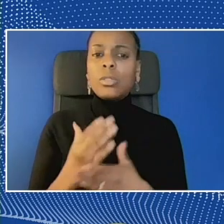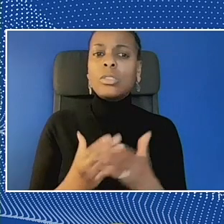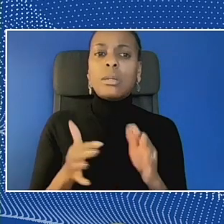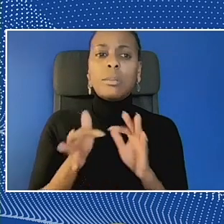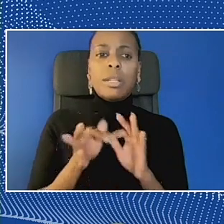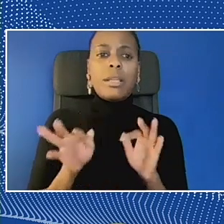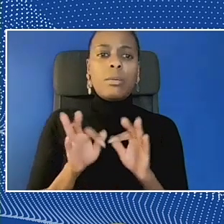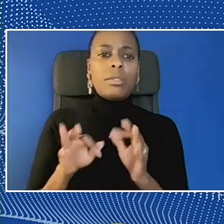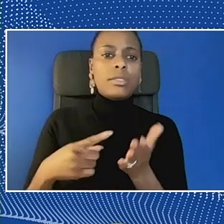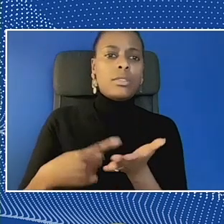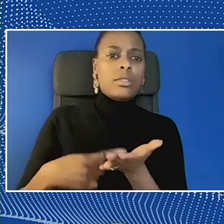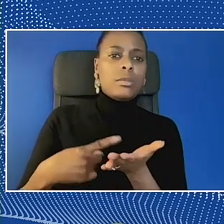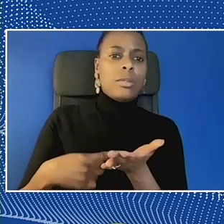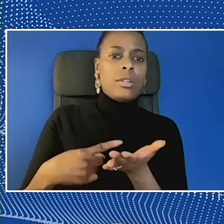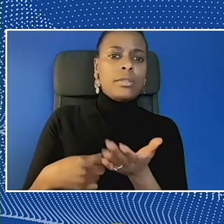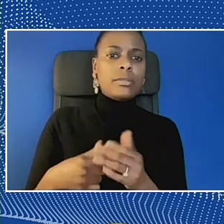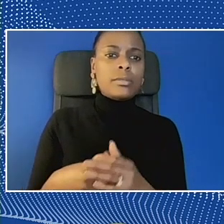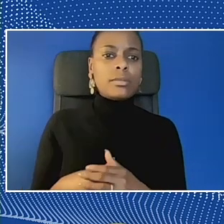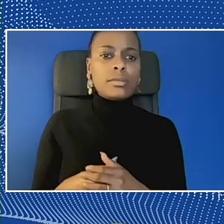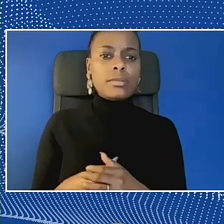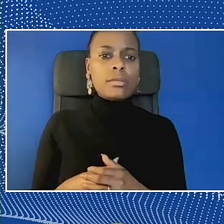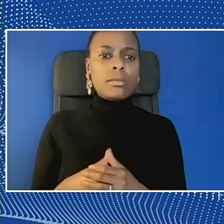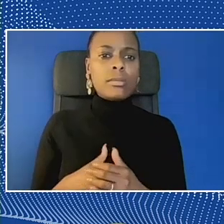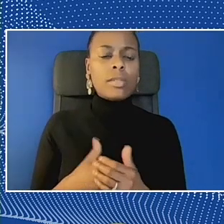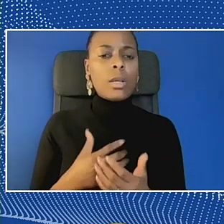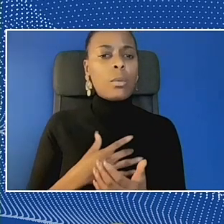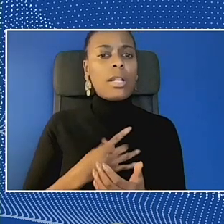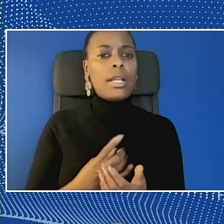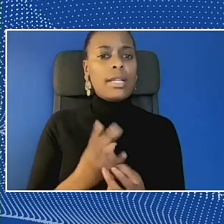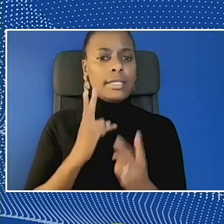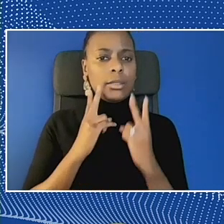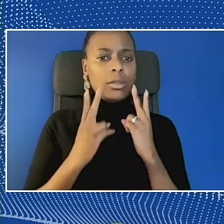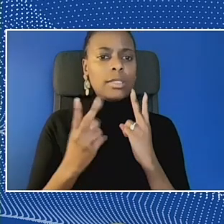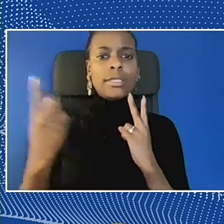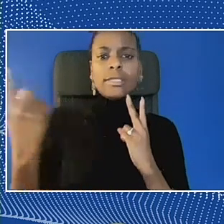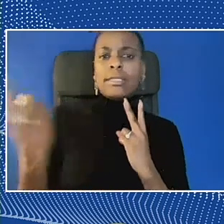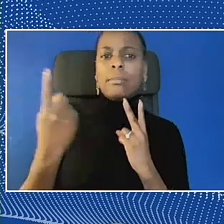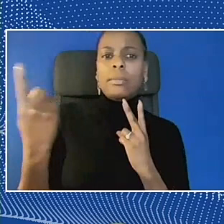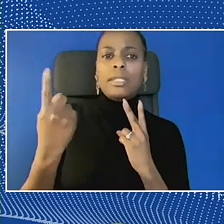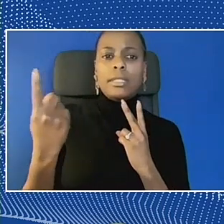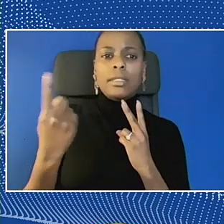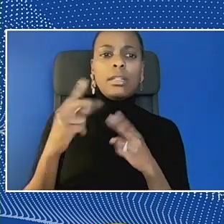. So again, I really would like to see something that data sharing, which the